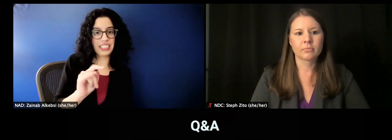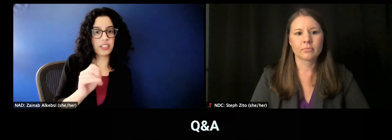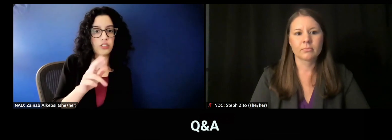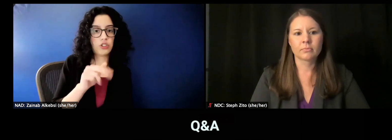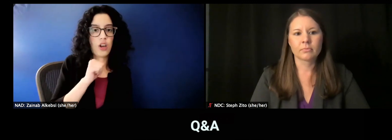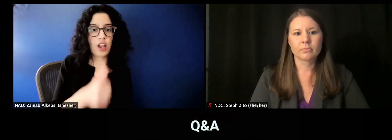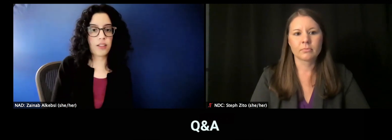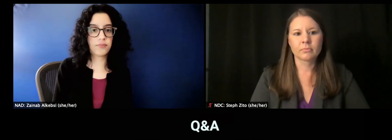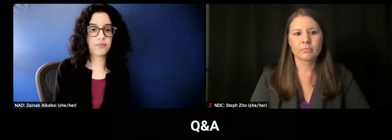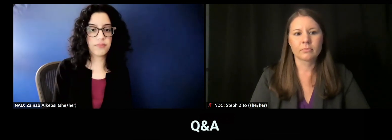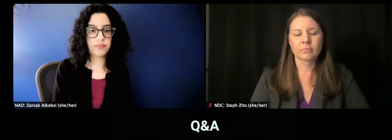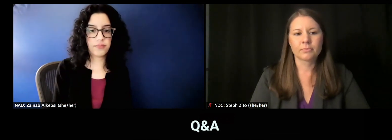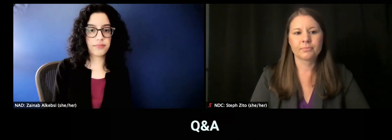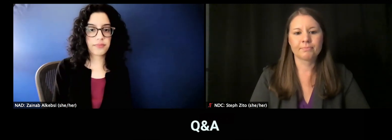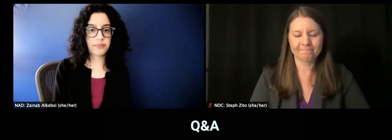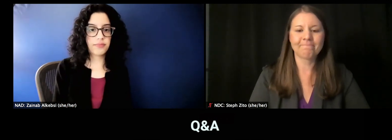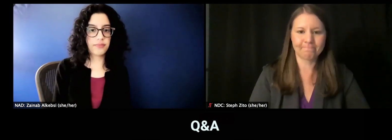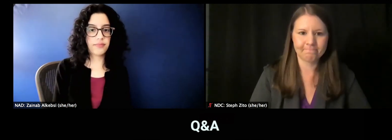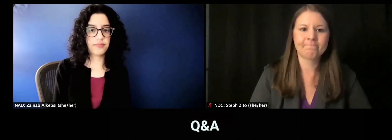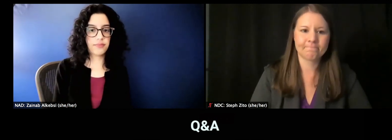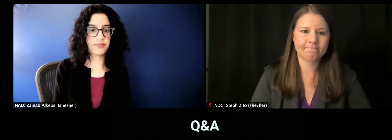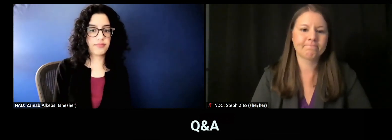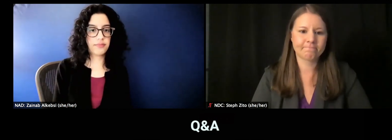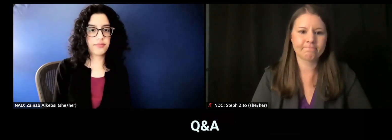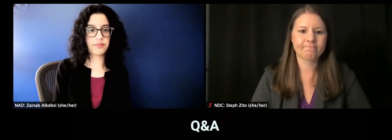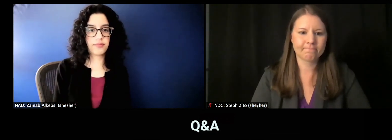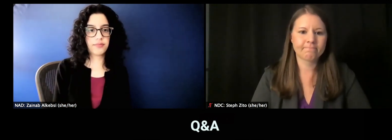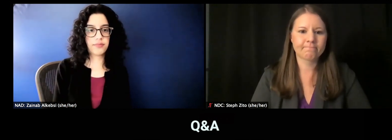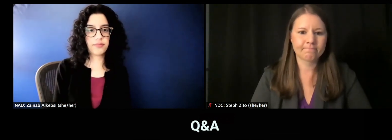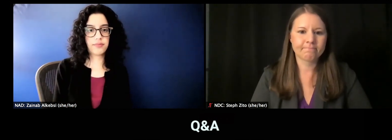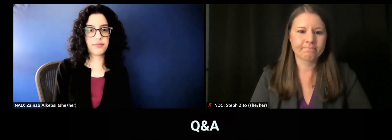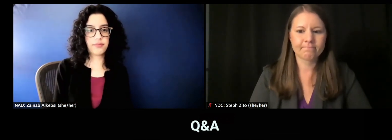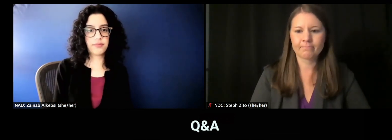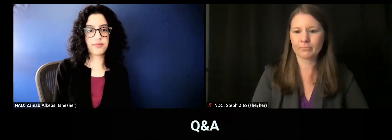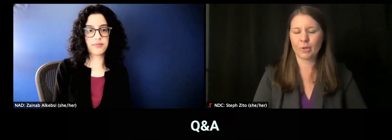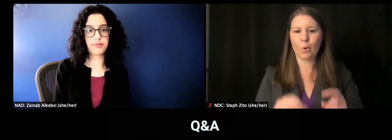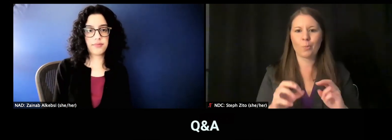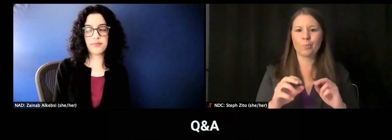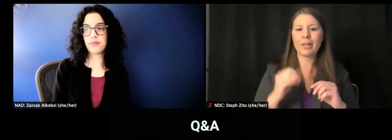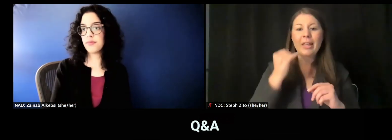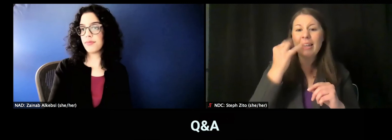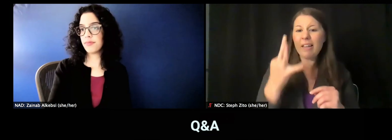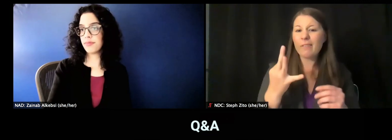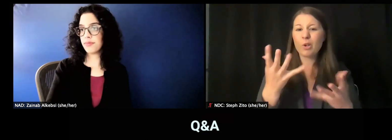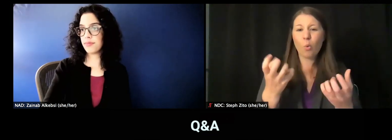enable it on their device and see it or not.